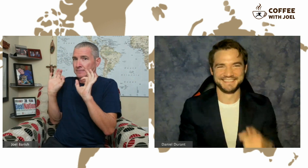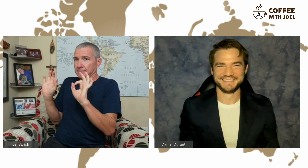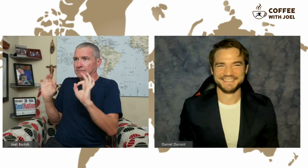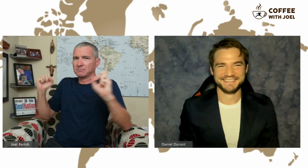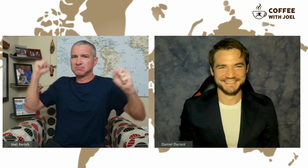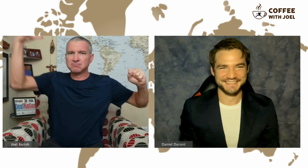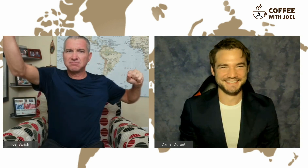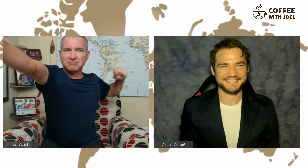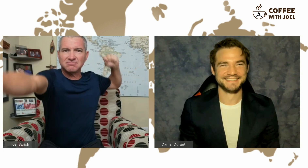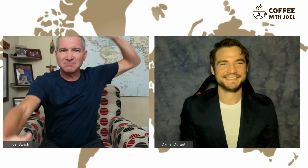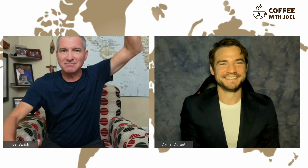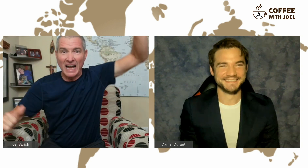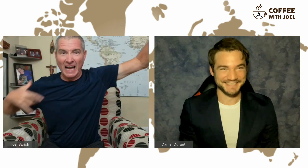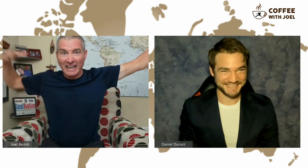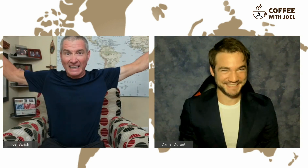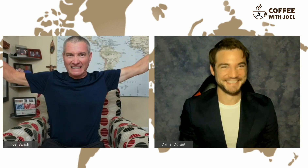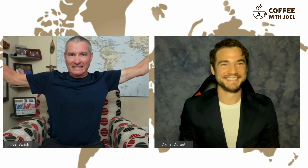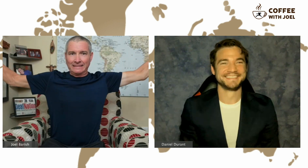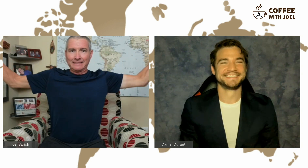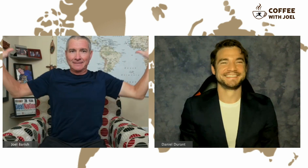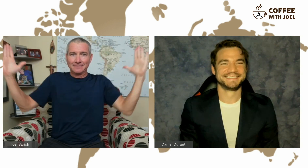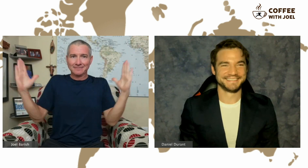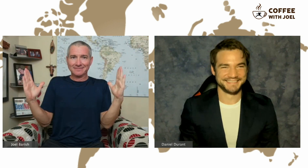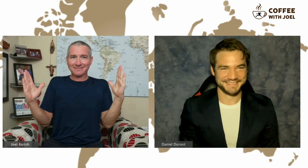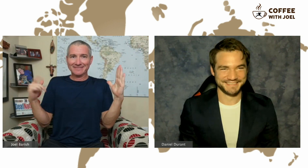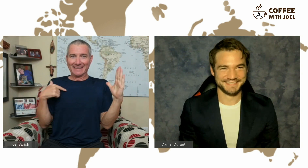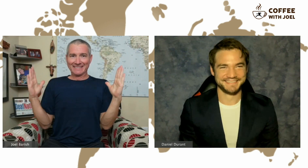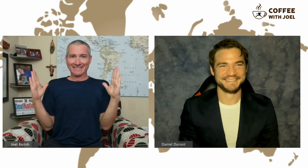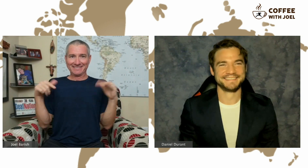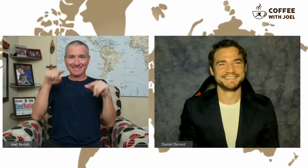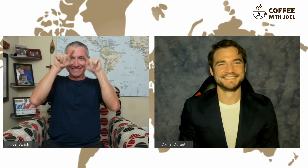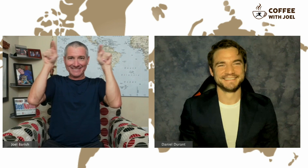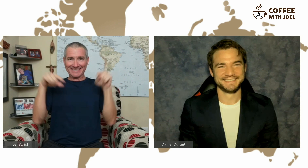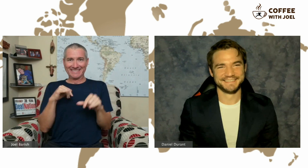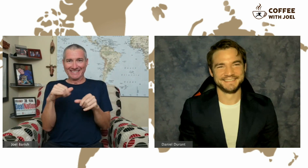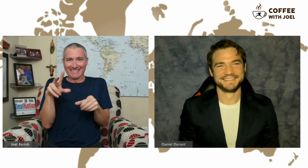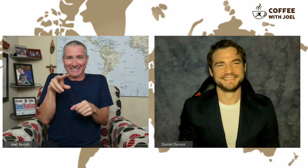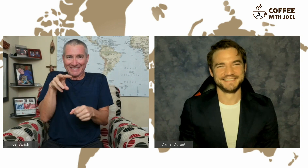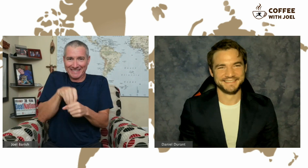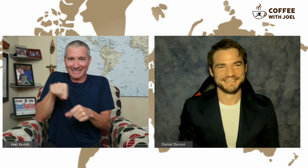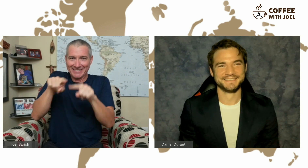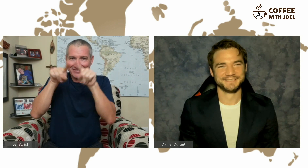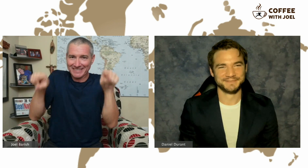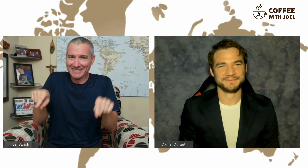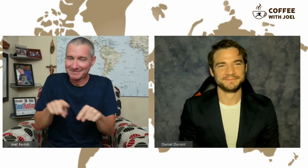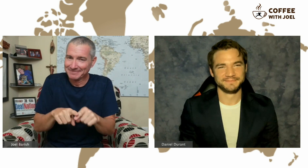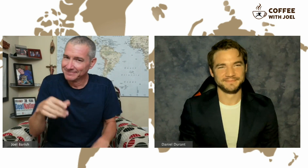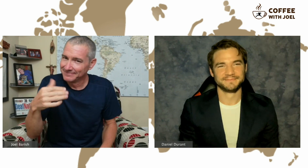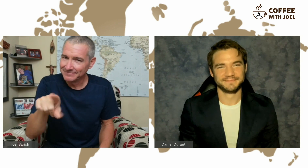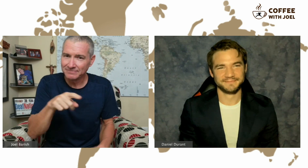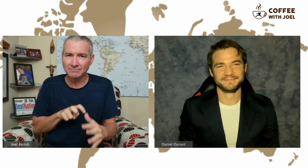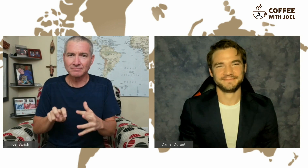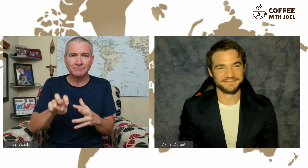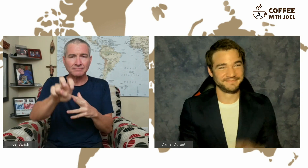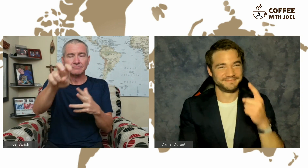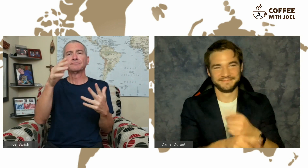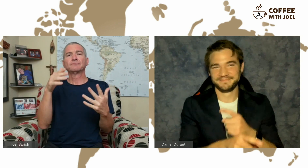With ASL it's great, but with TV, you have to tone it down to fit everything on the screen.